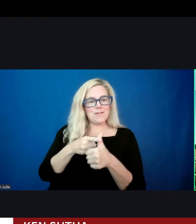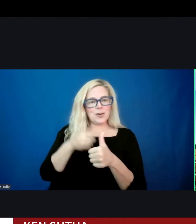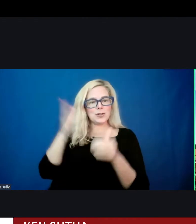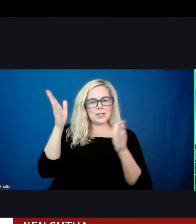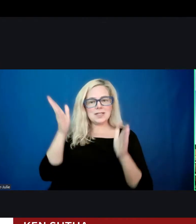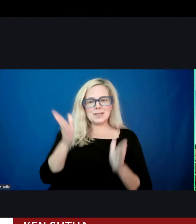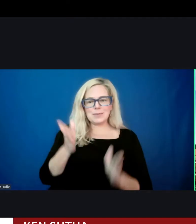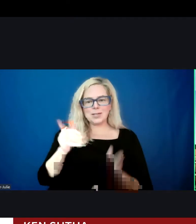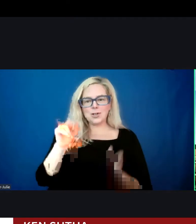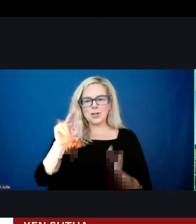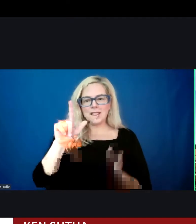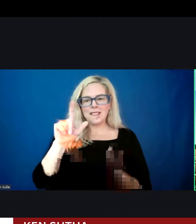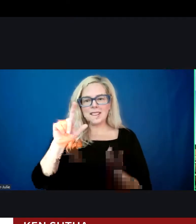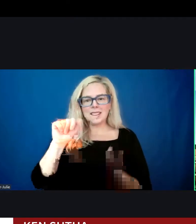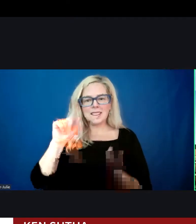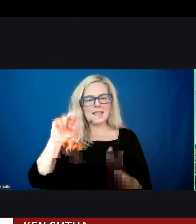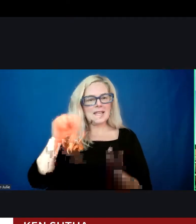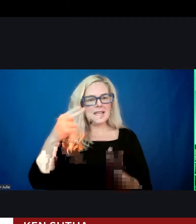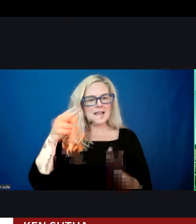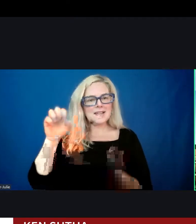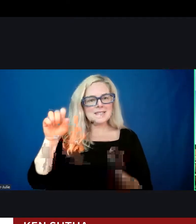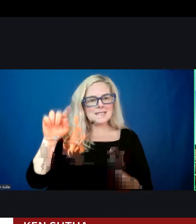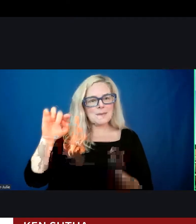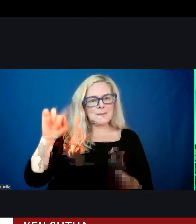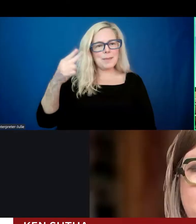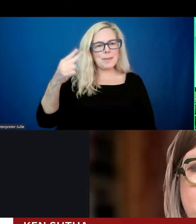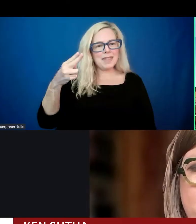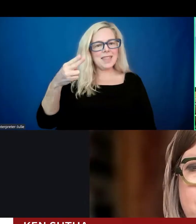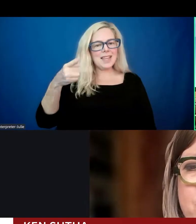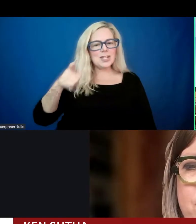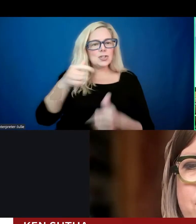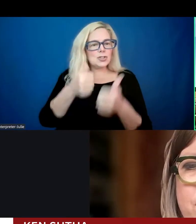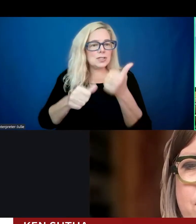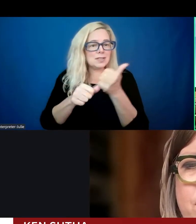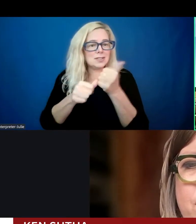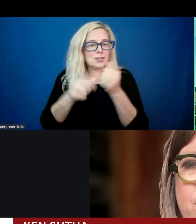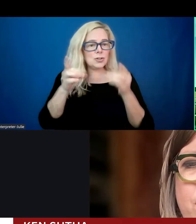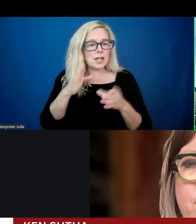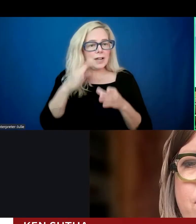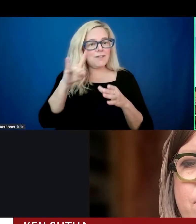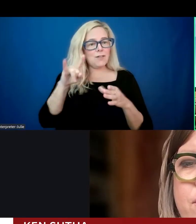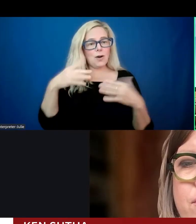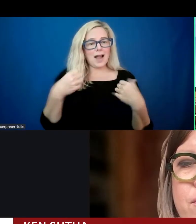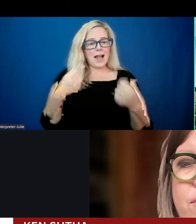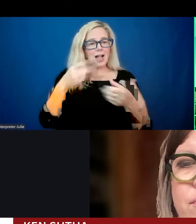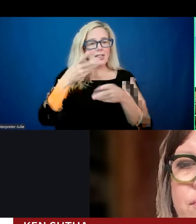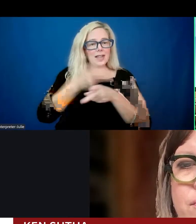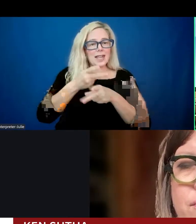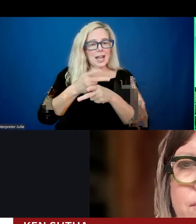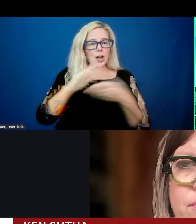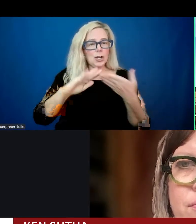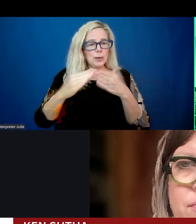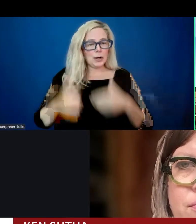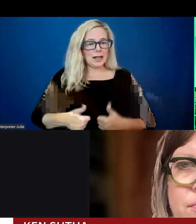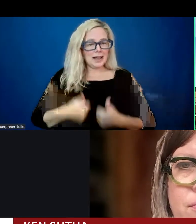Leah Smith is the Associate Director of the National Center for Healthcare and Community Living for People with Disabilities. And her talk is entitled,